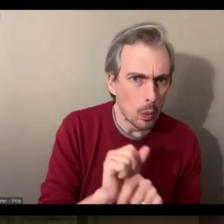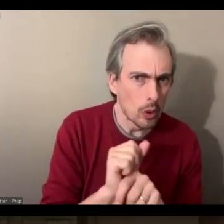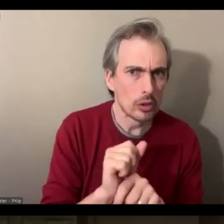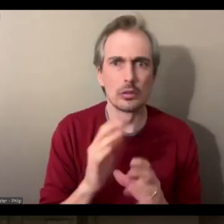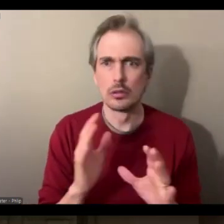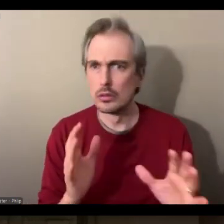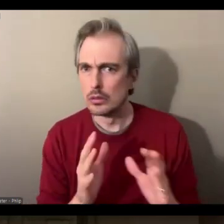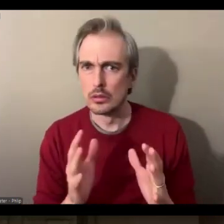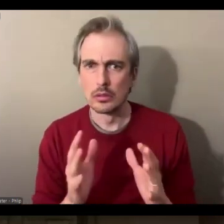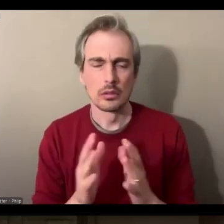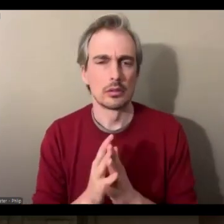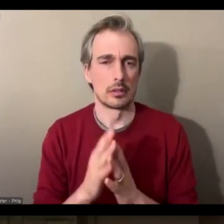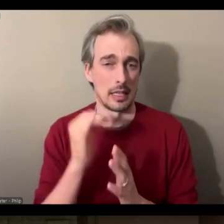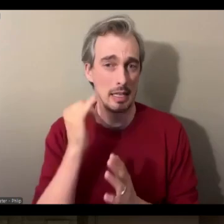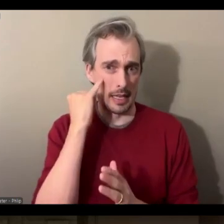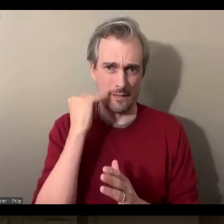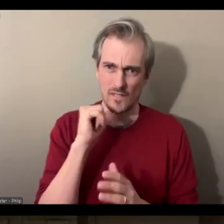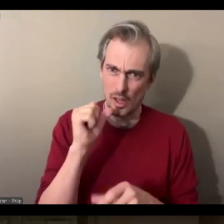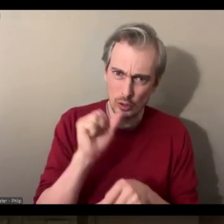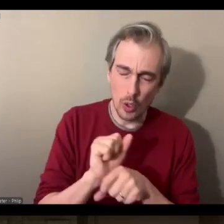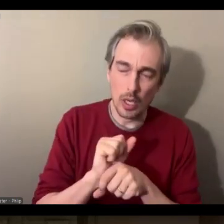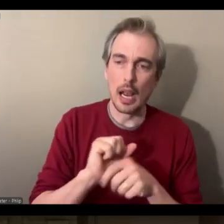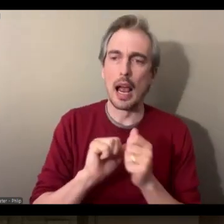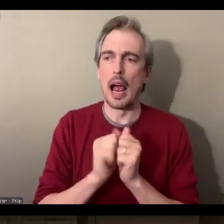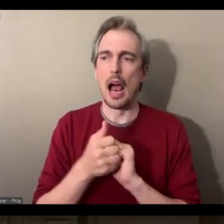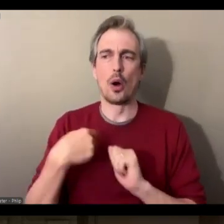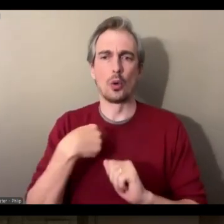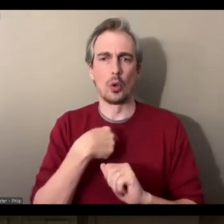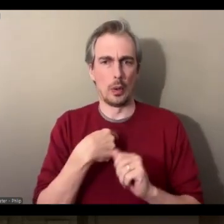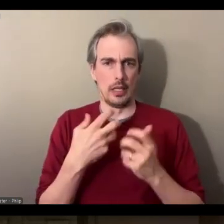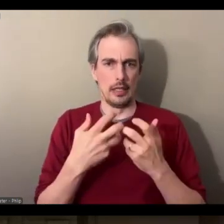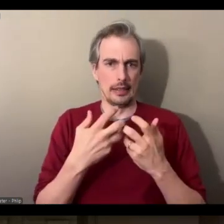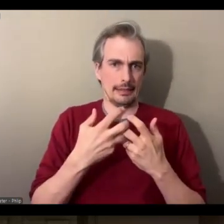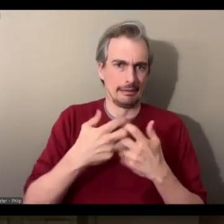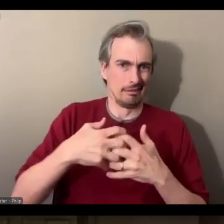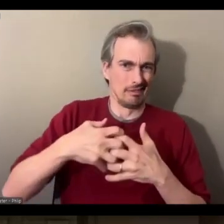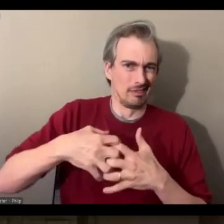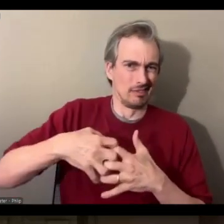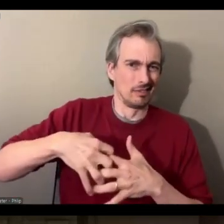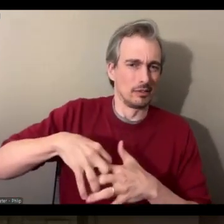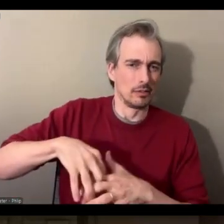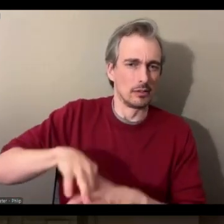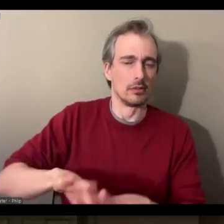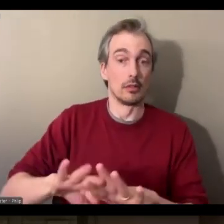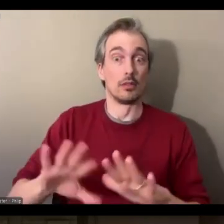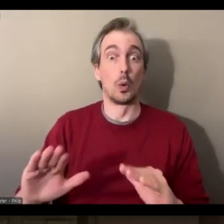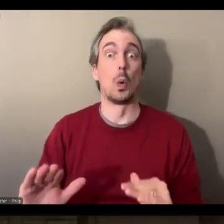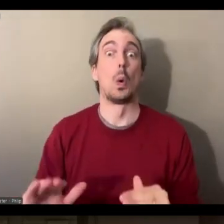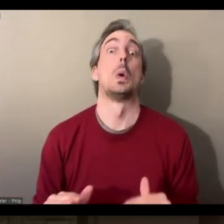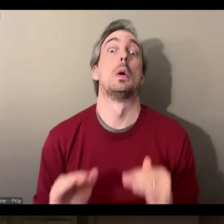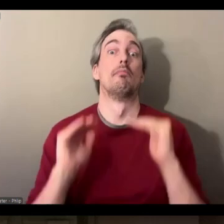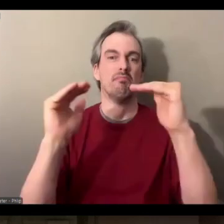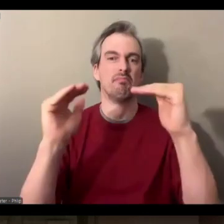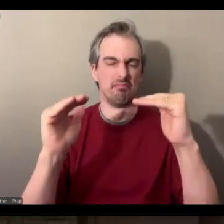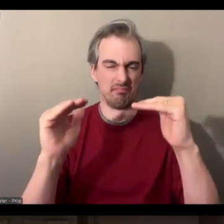type of interaction that may not be working at the level that we eventually want it to be. In